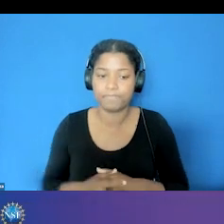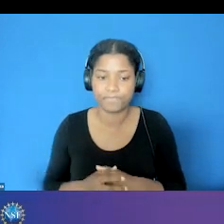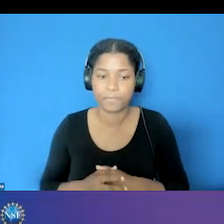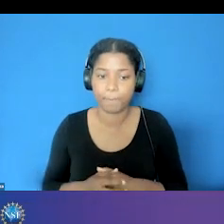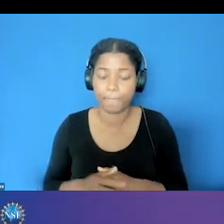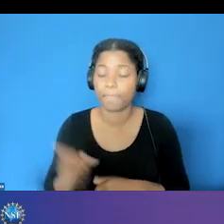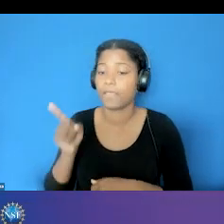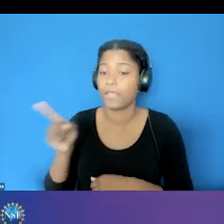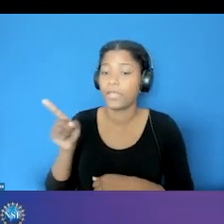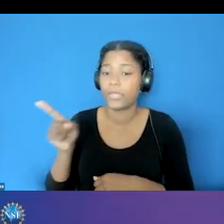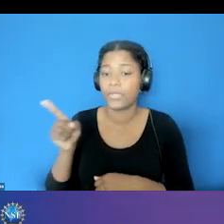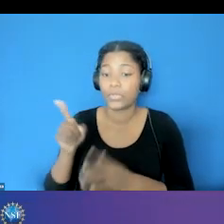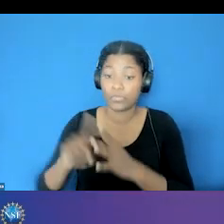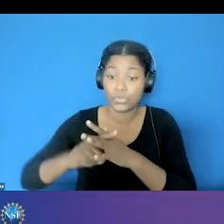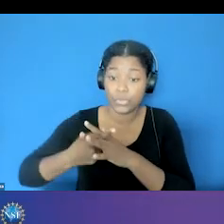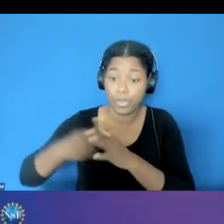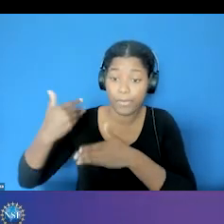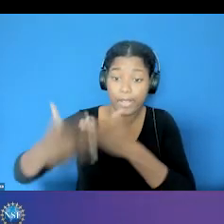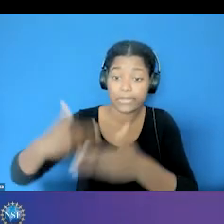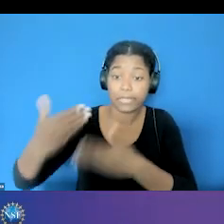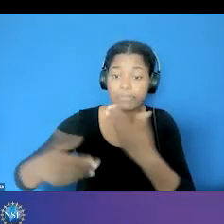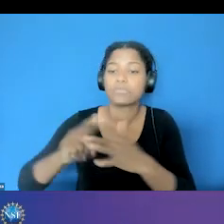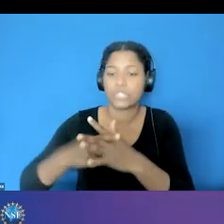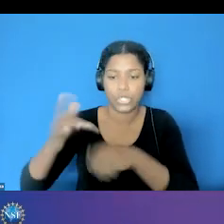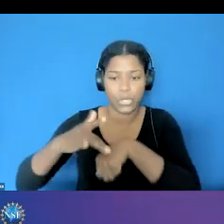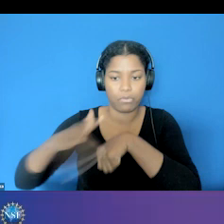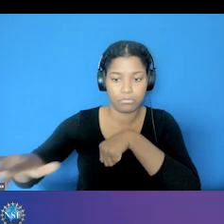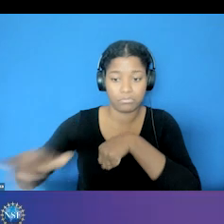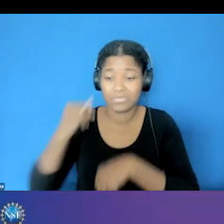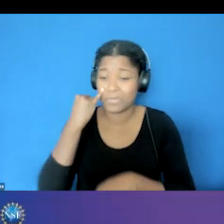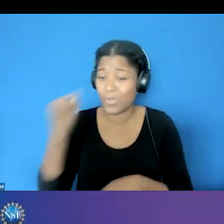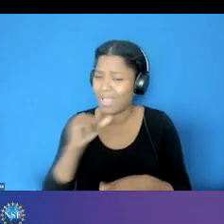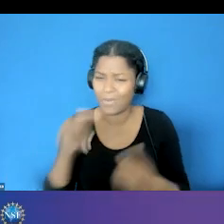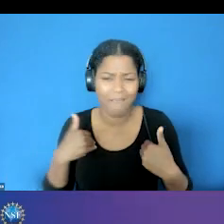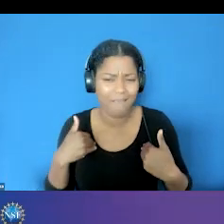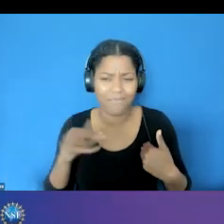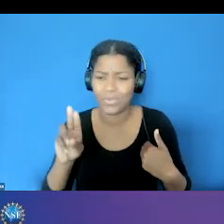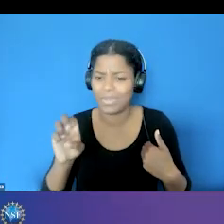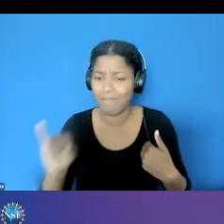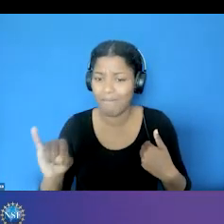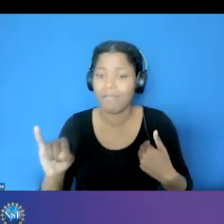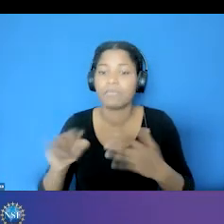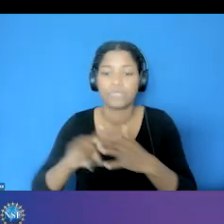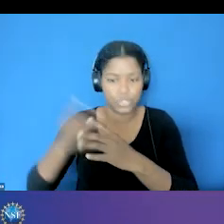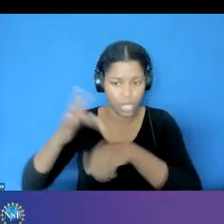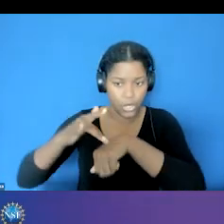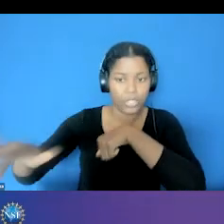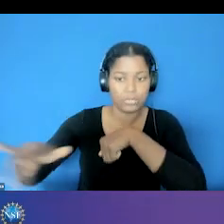So when you go out to start that process again, start early. If you don't have a UEI, to begin with, start early.